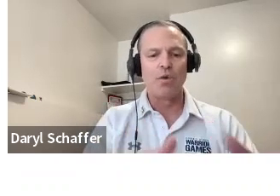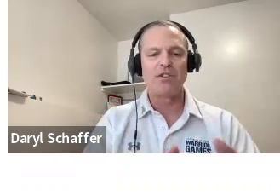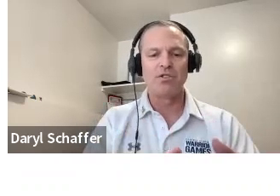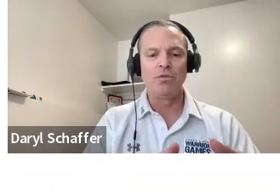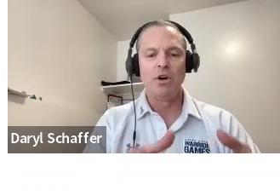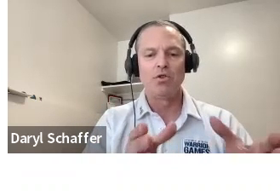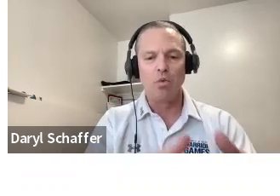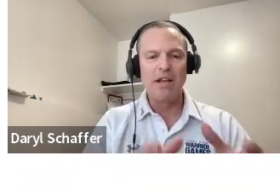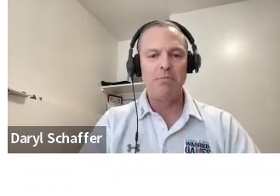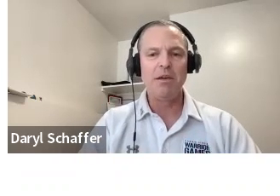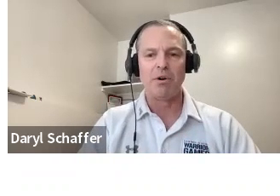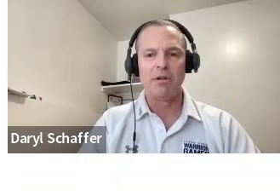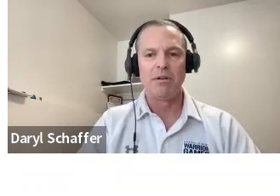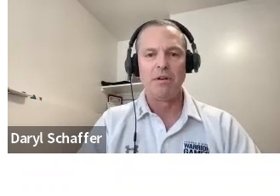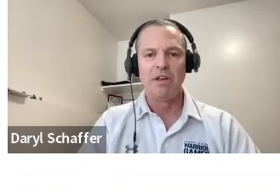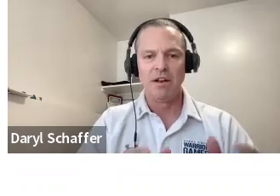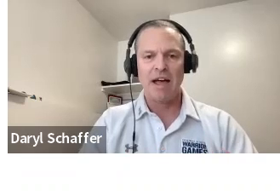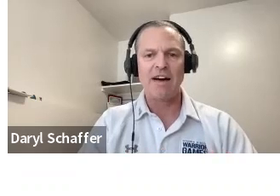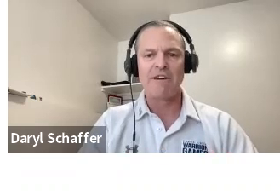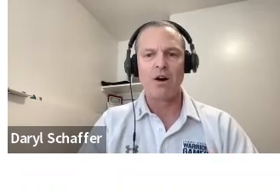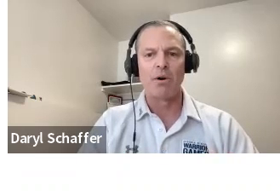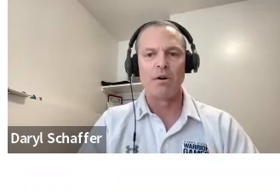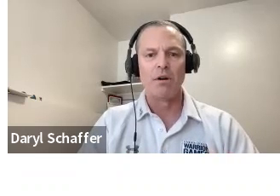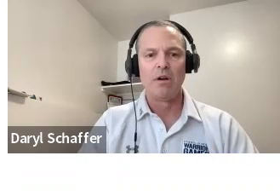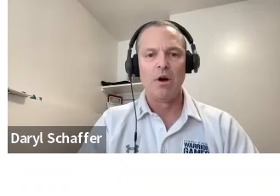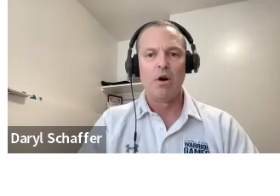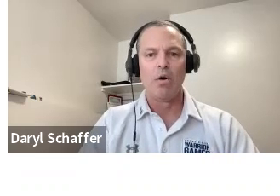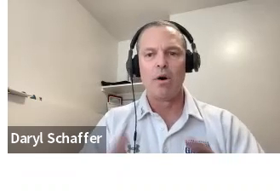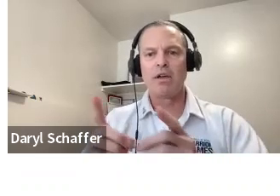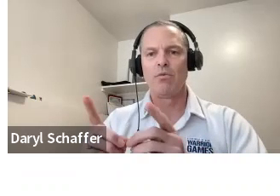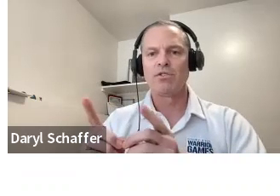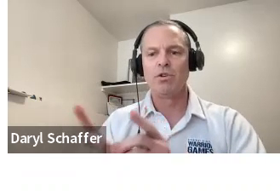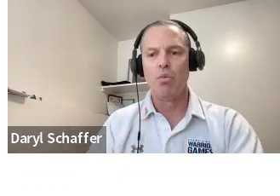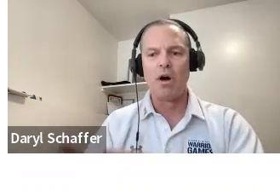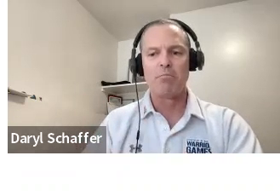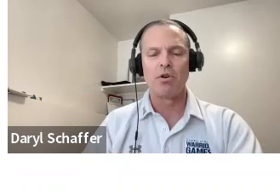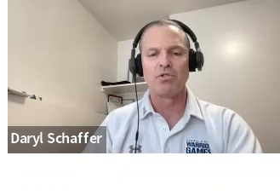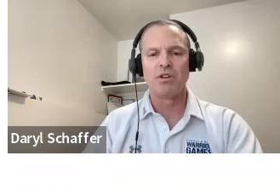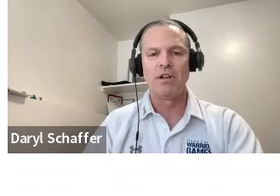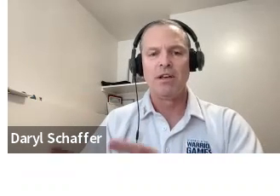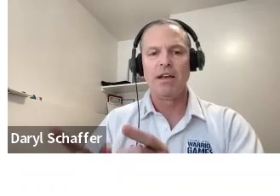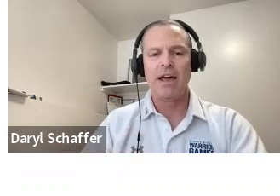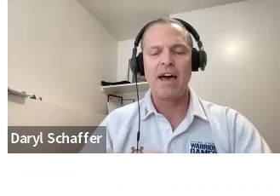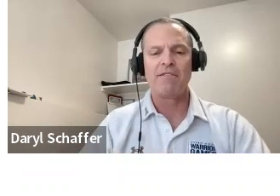same time the rescuers are there to rescue as many people, save as many